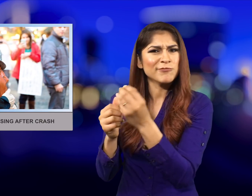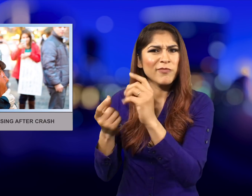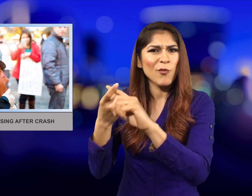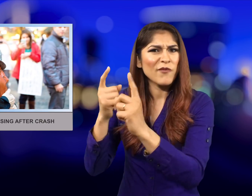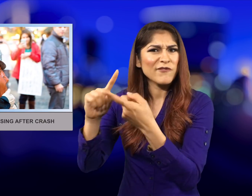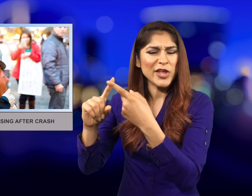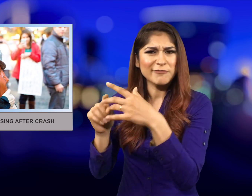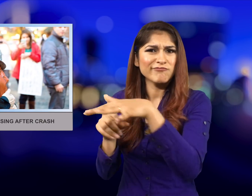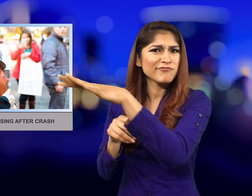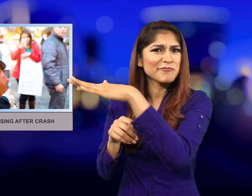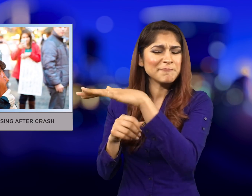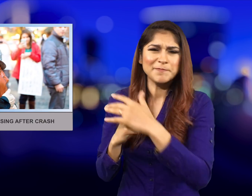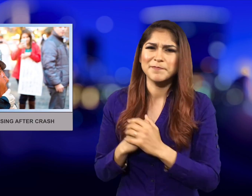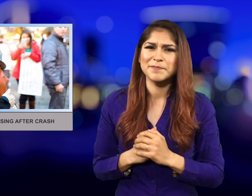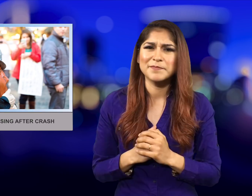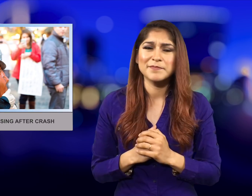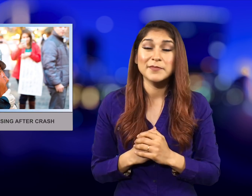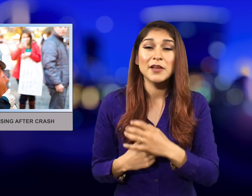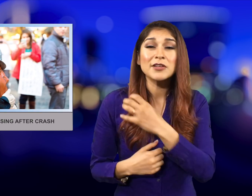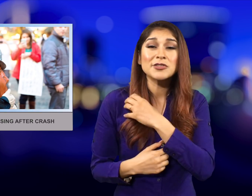with friends.